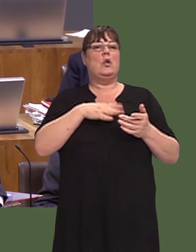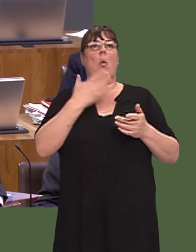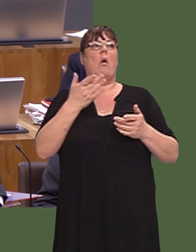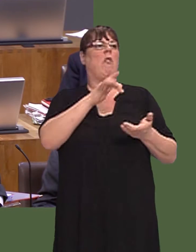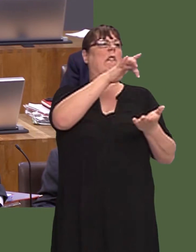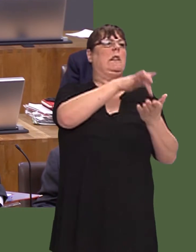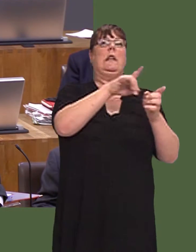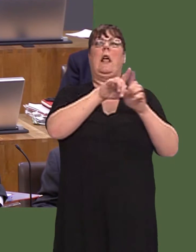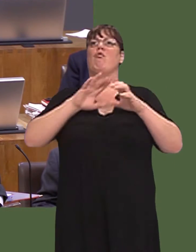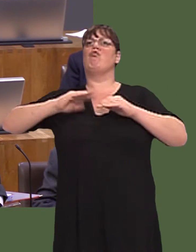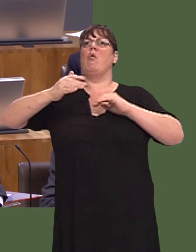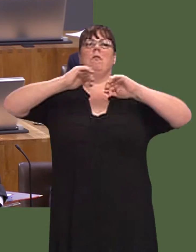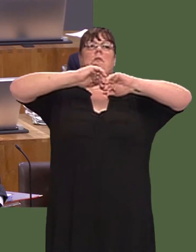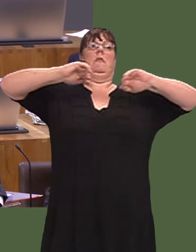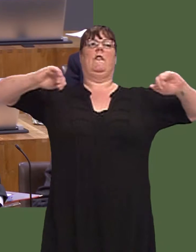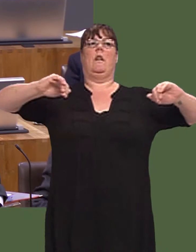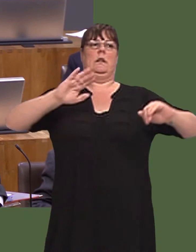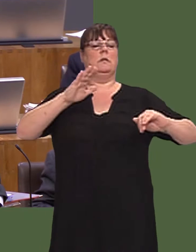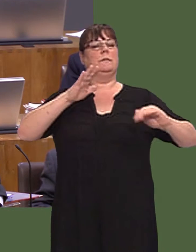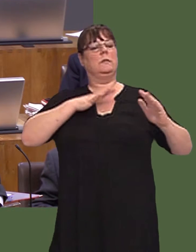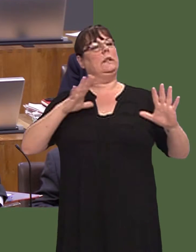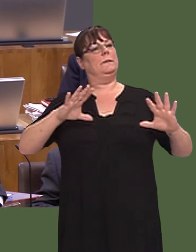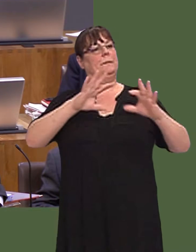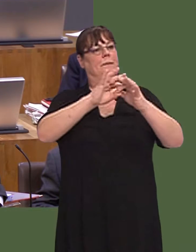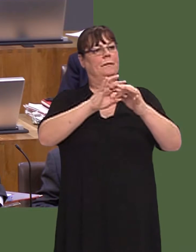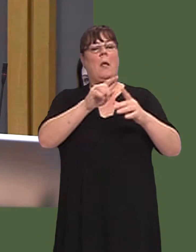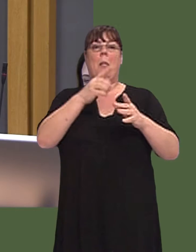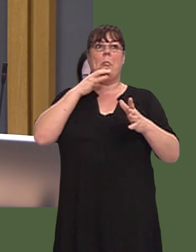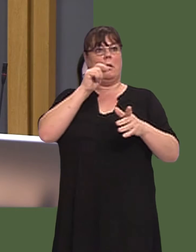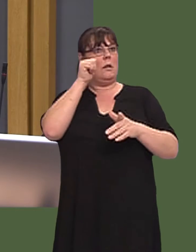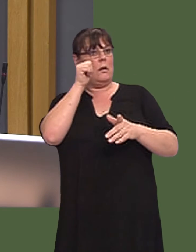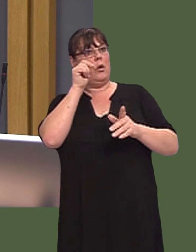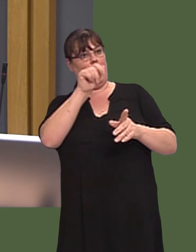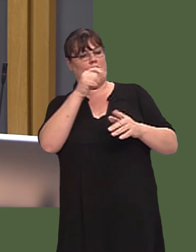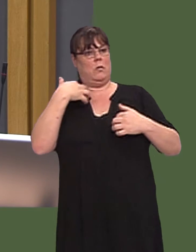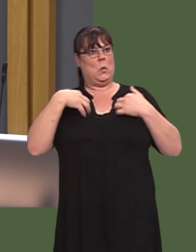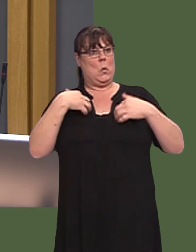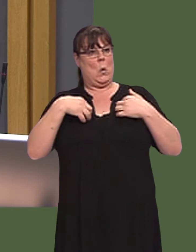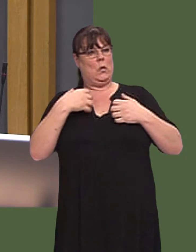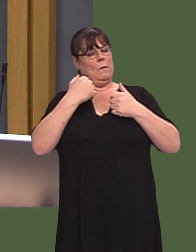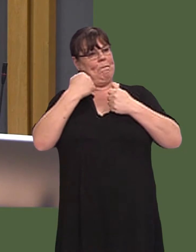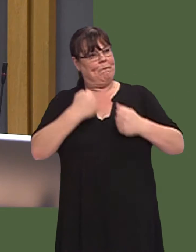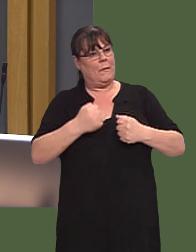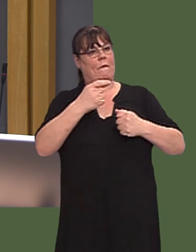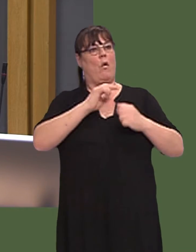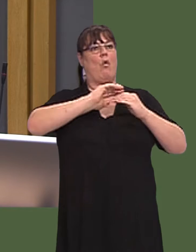I thank the Member for the work that sheís done and the passion that she shows for rural Wales. The city region is not a one size fits all.